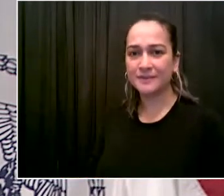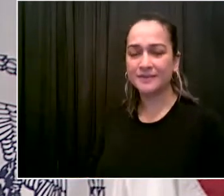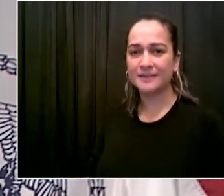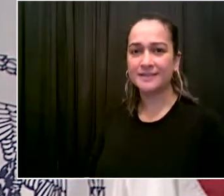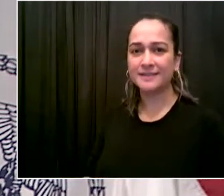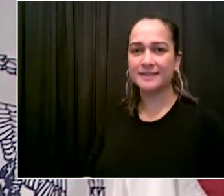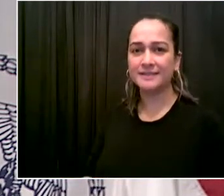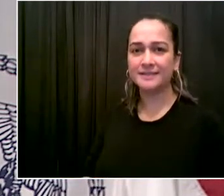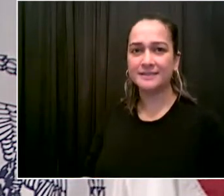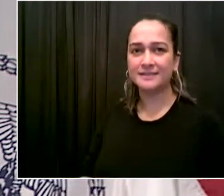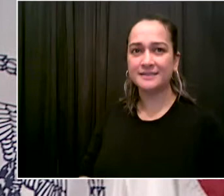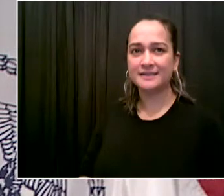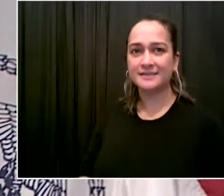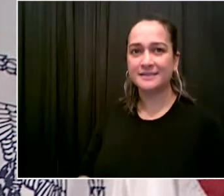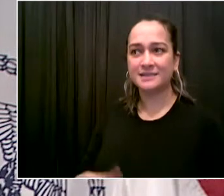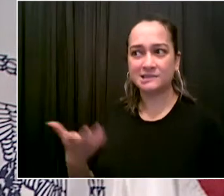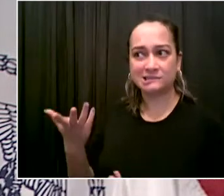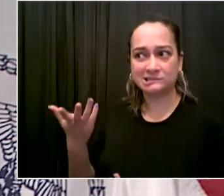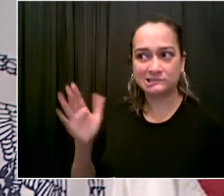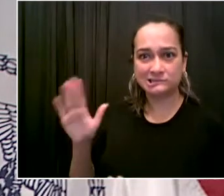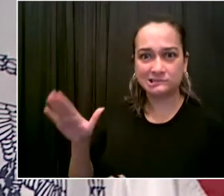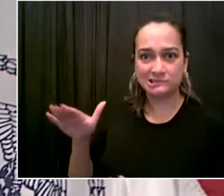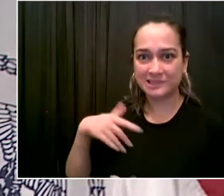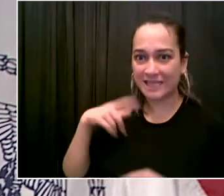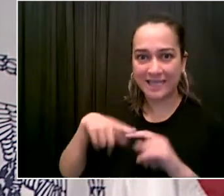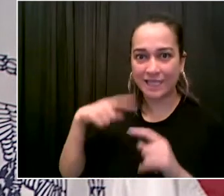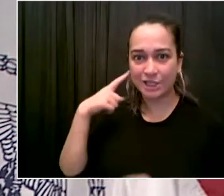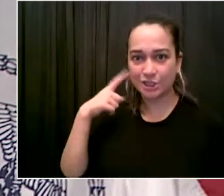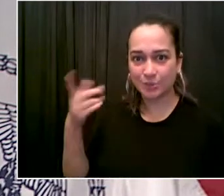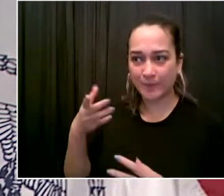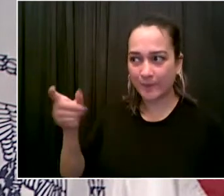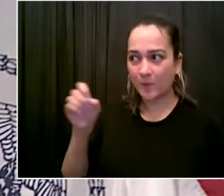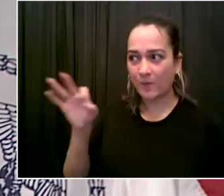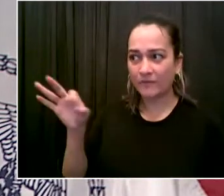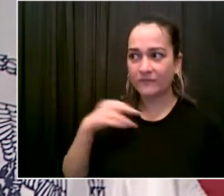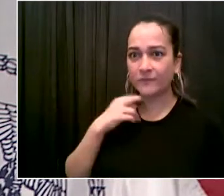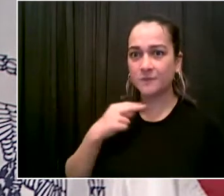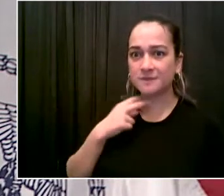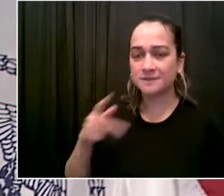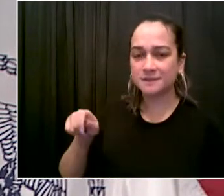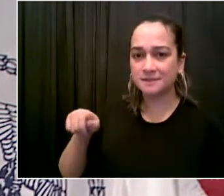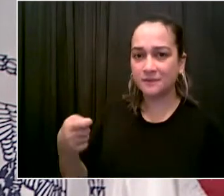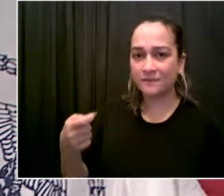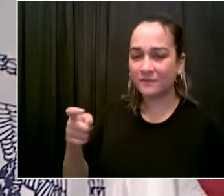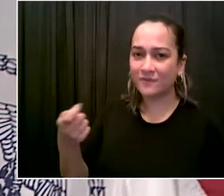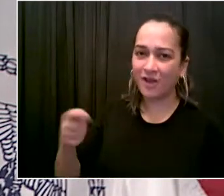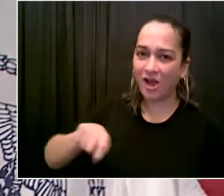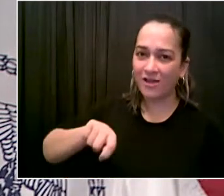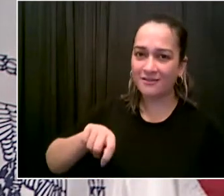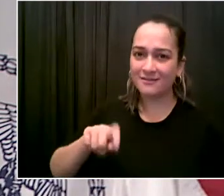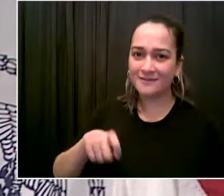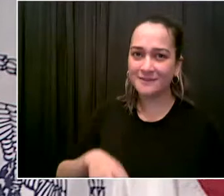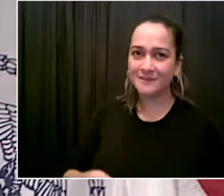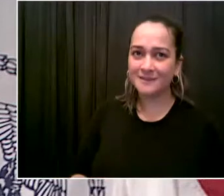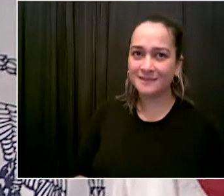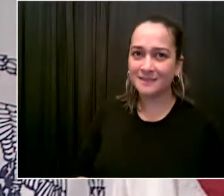LET'S TRY AGAIN. WE HAVE ANOTHER